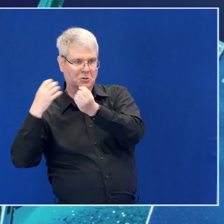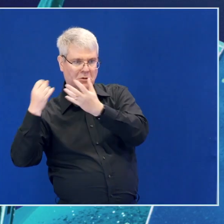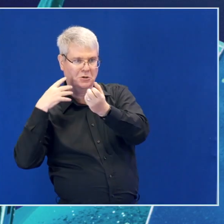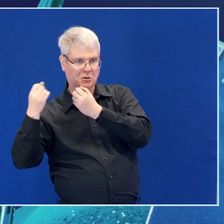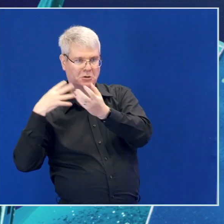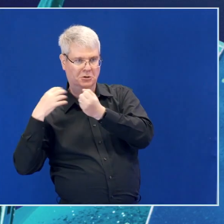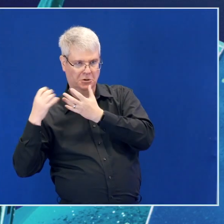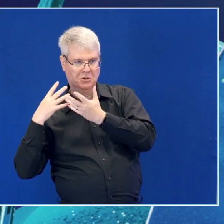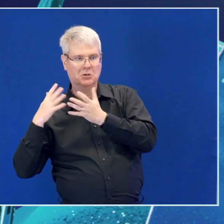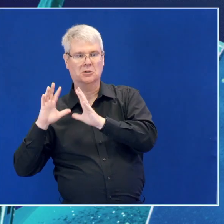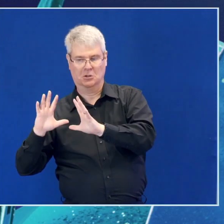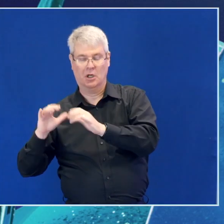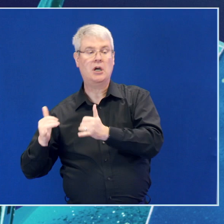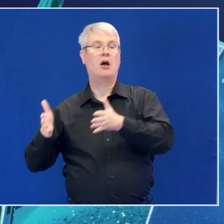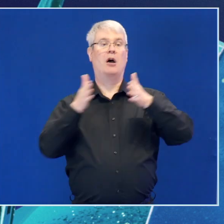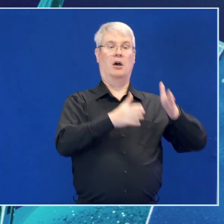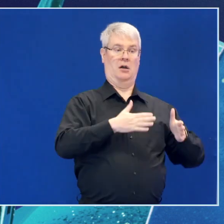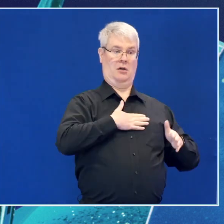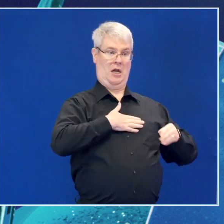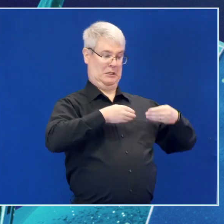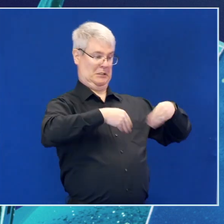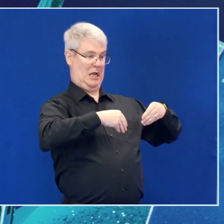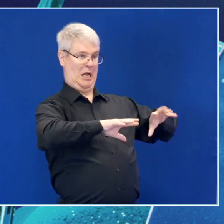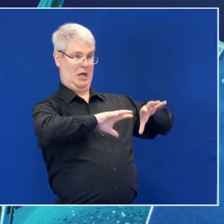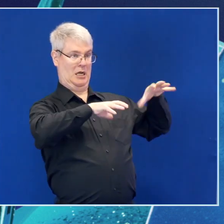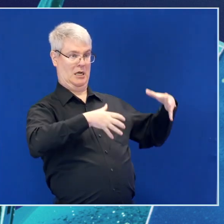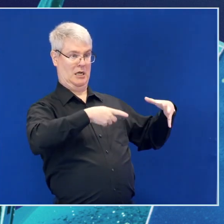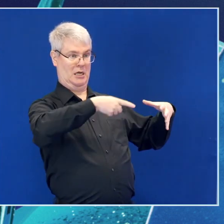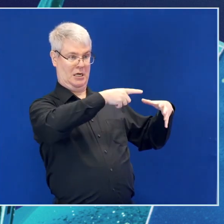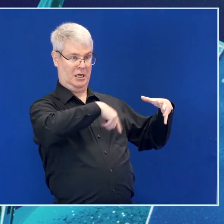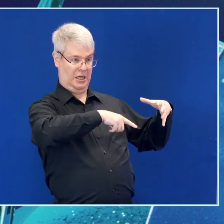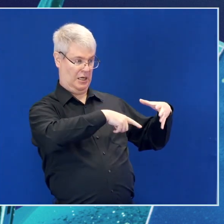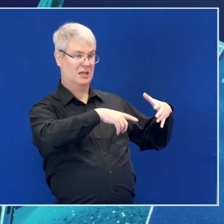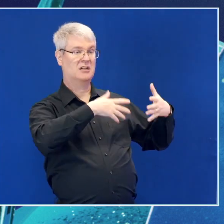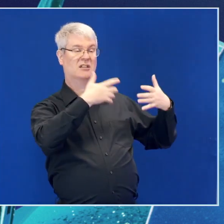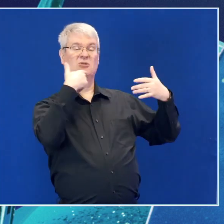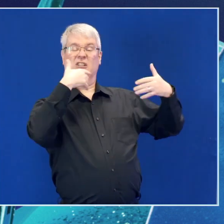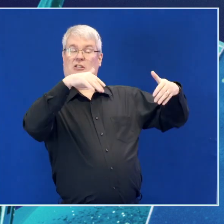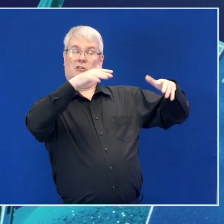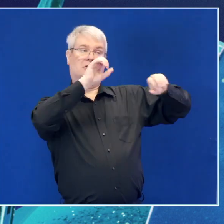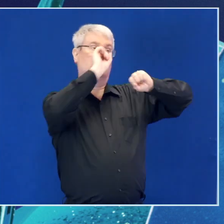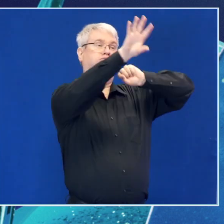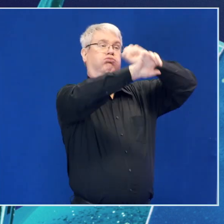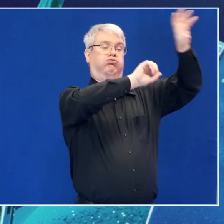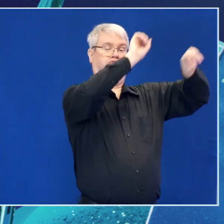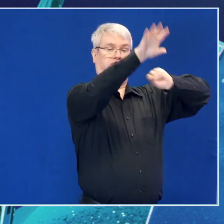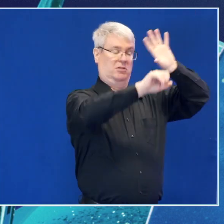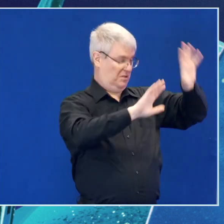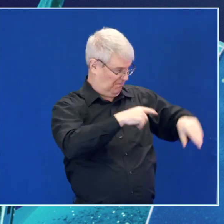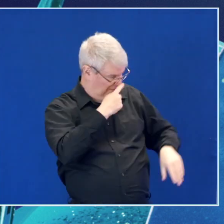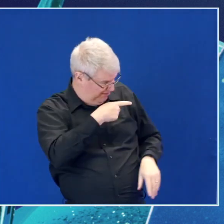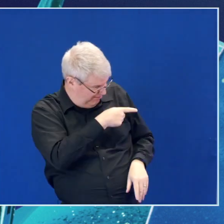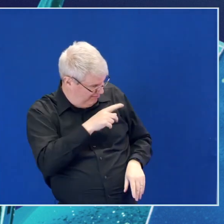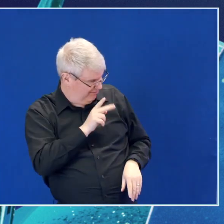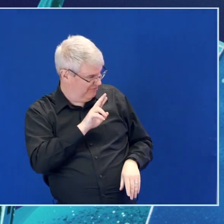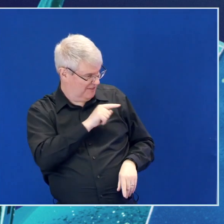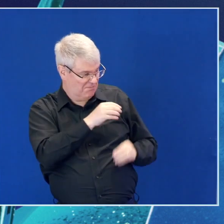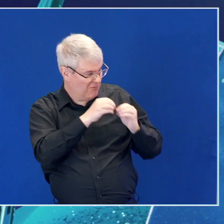So I'm going to start with you, Kurt. If you could describe how you're operationalizing neuroinclusion